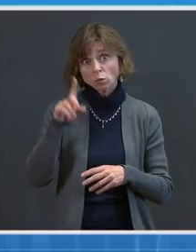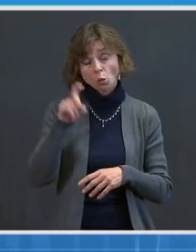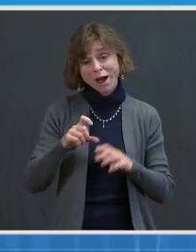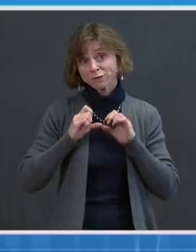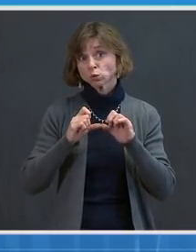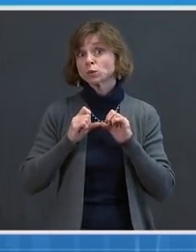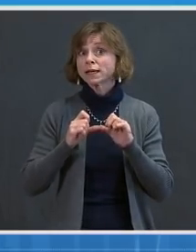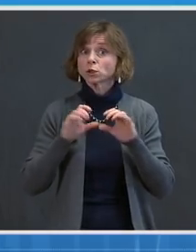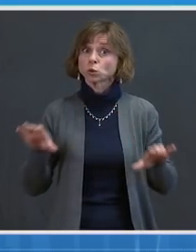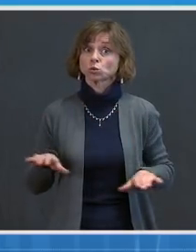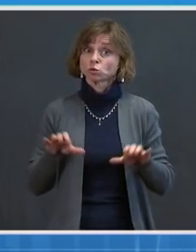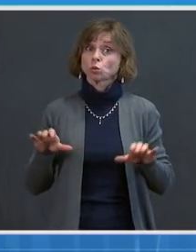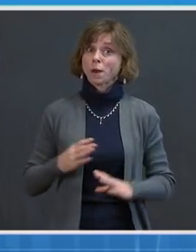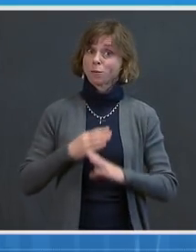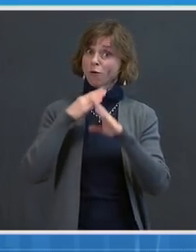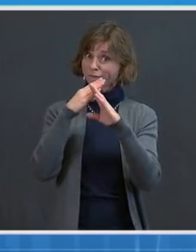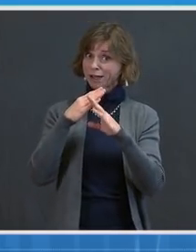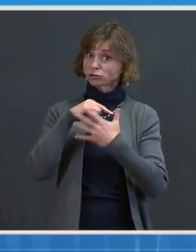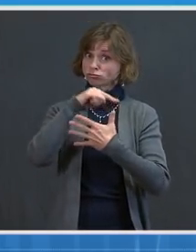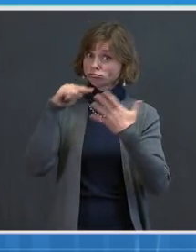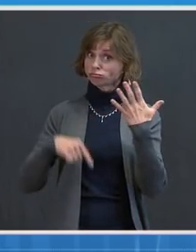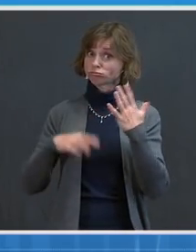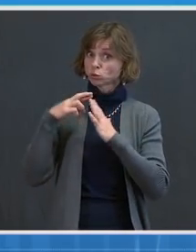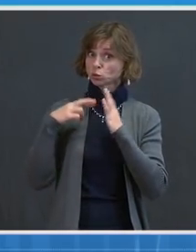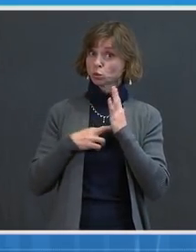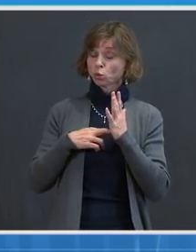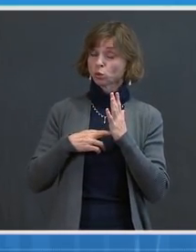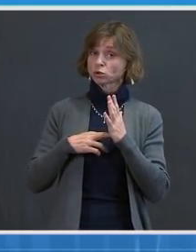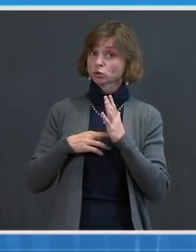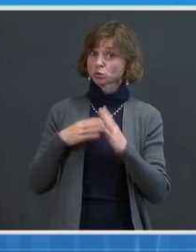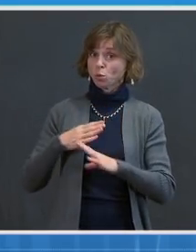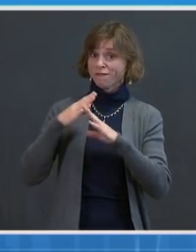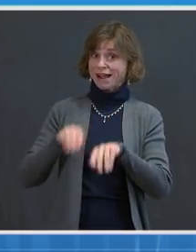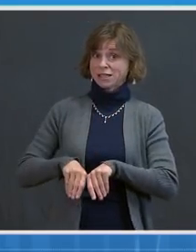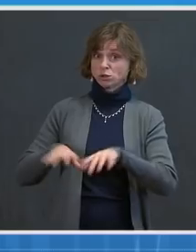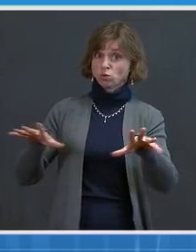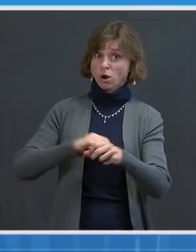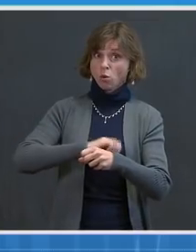to slow the spread of COVID-19. They are getting us closer to the end of this pandemic.